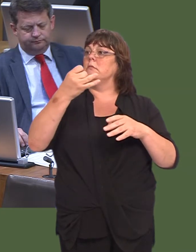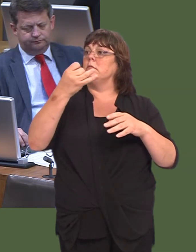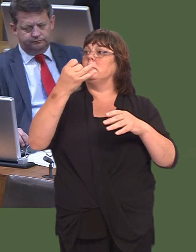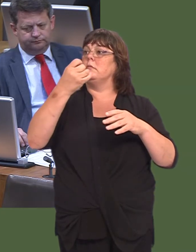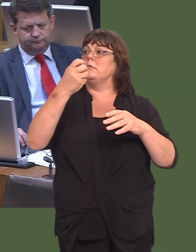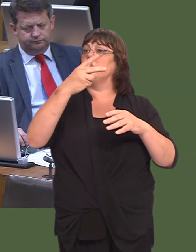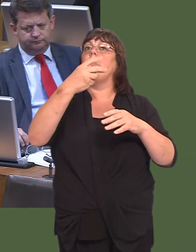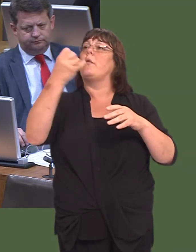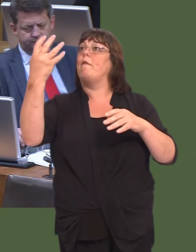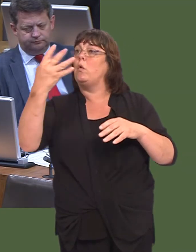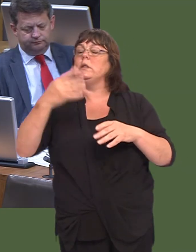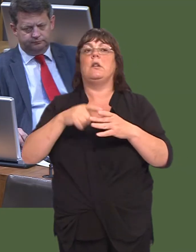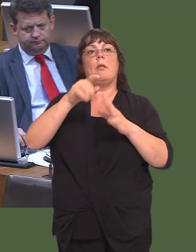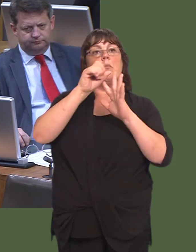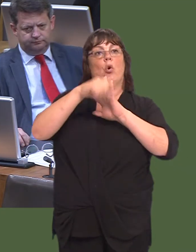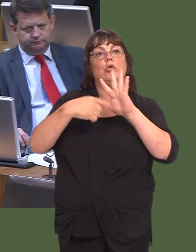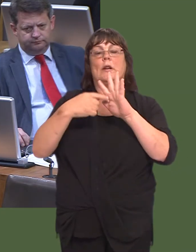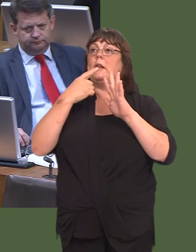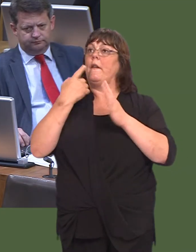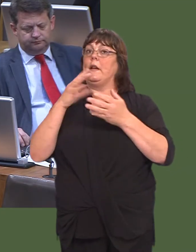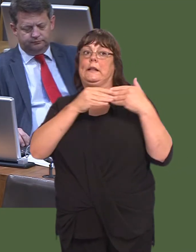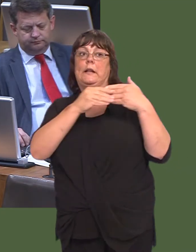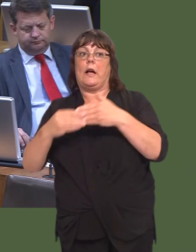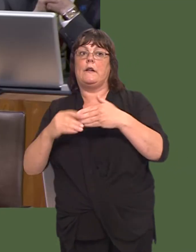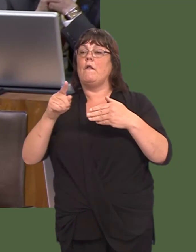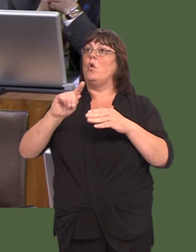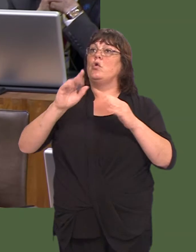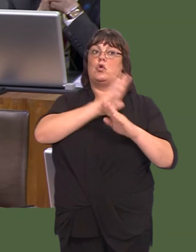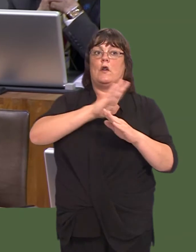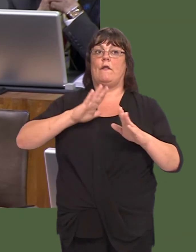That project has produced a guide for parents of service children about the Welsh education